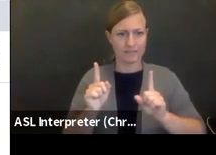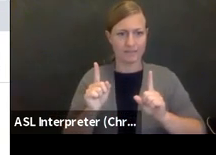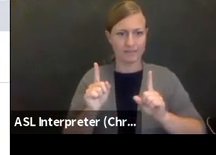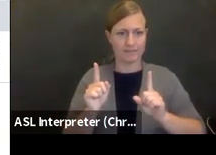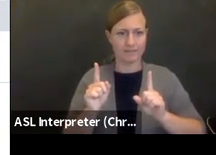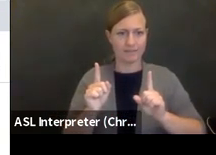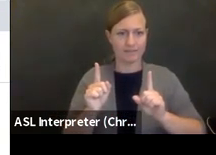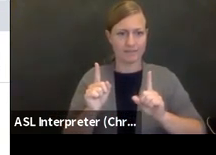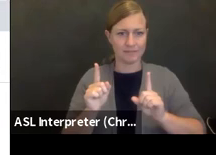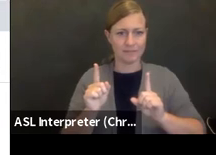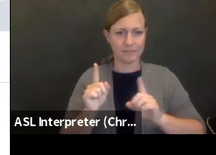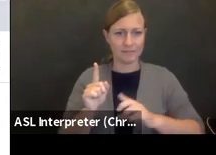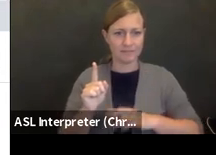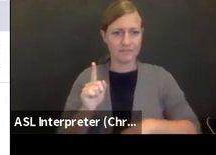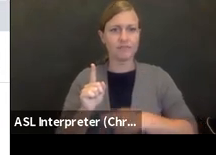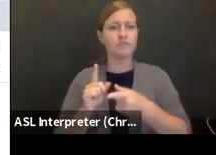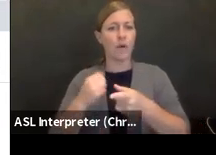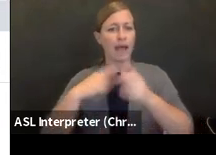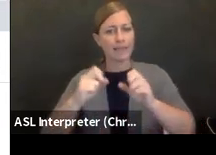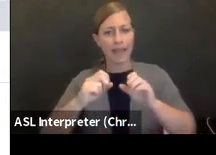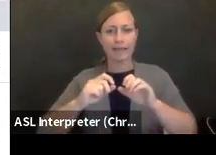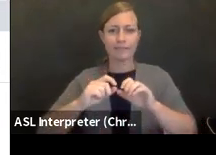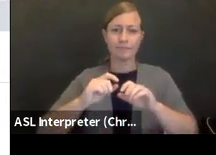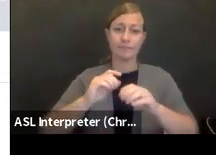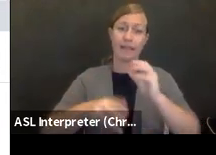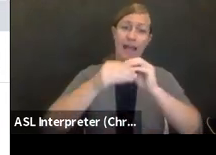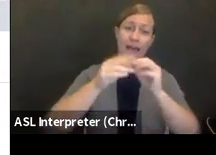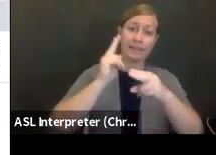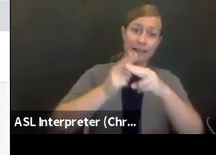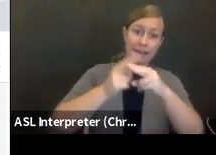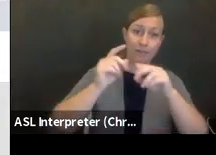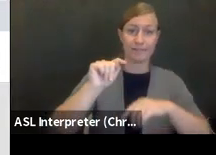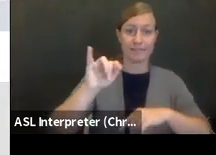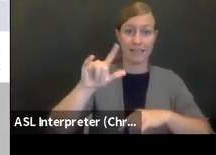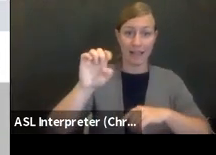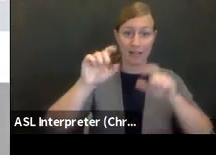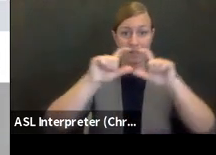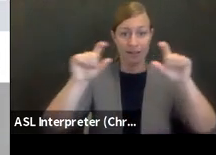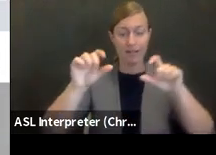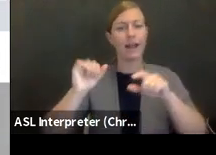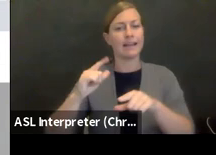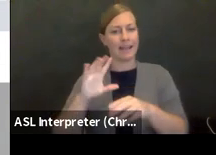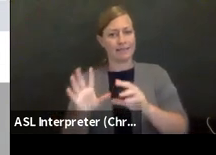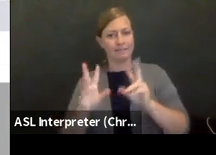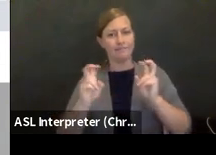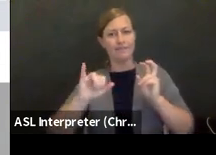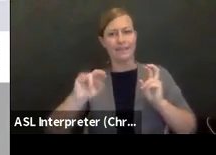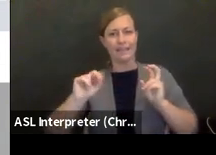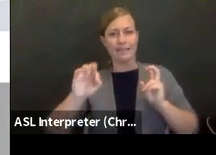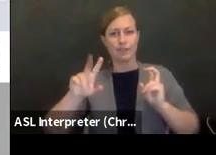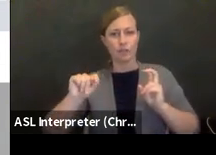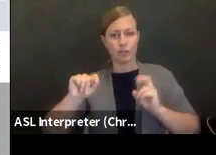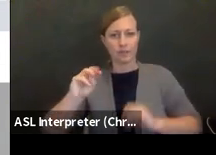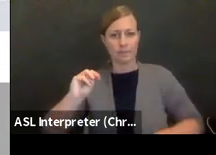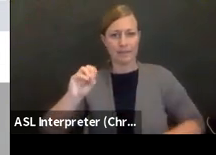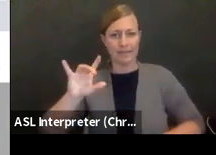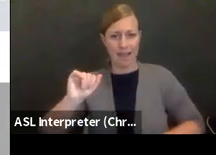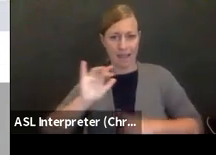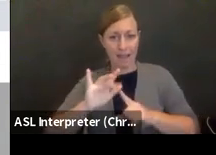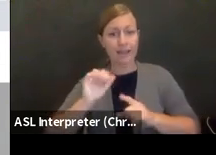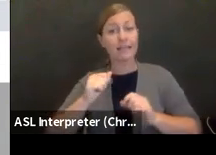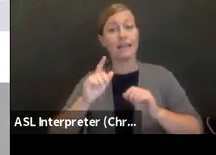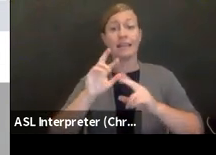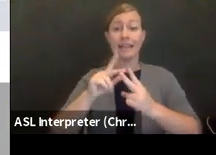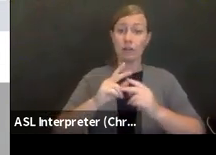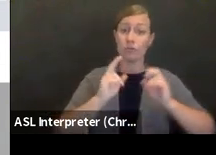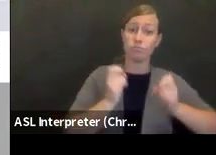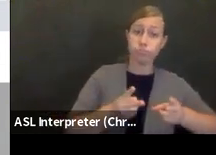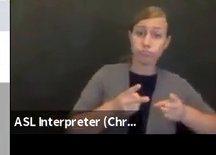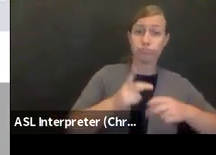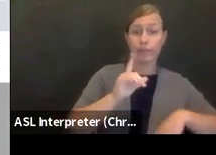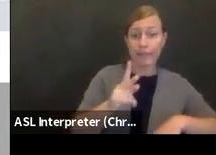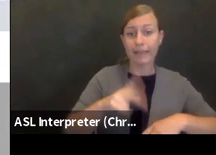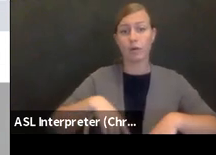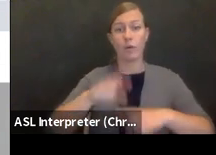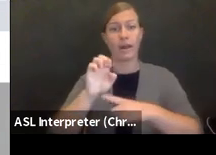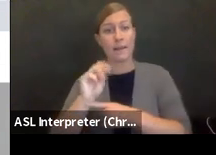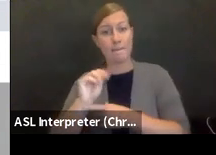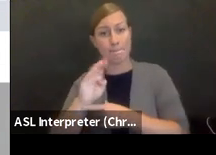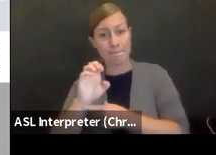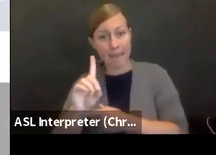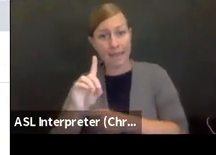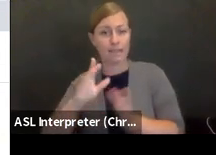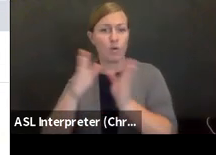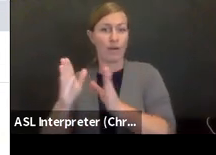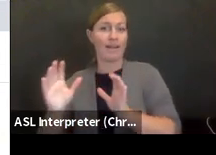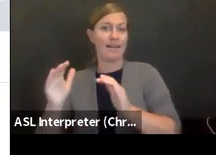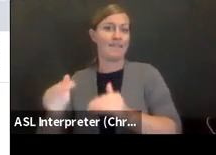ESD 112-- Kristina Wambold: I can title. My announcement. And I can go right in here to insert media. I can embed it I could say the source of advanced features here. So that's if I pre recorded it